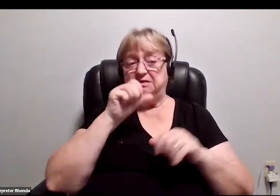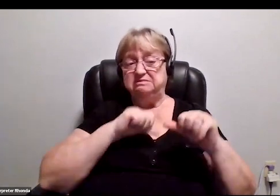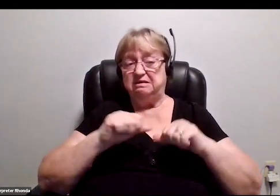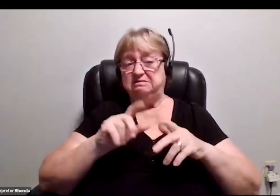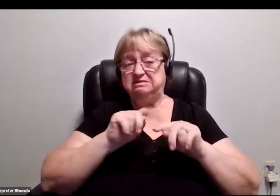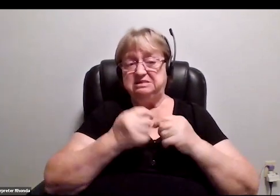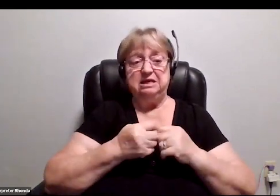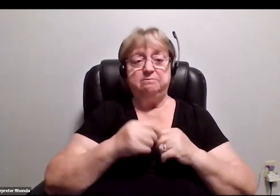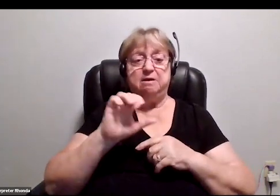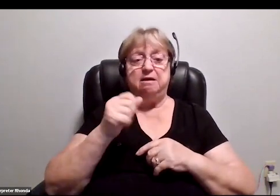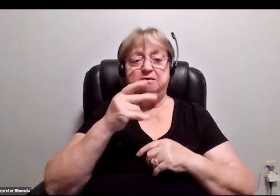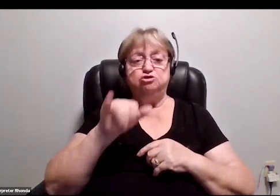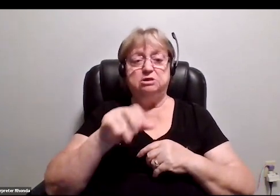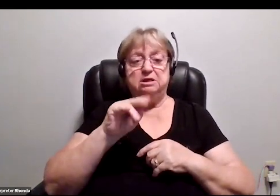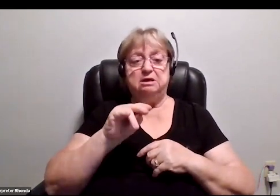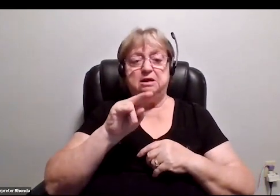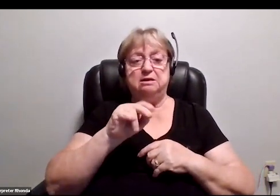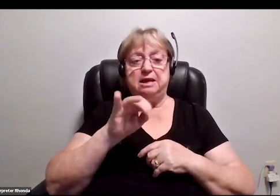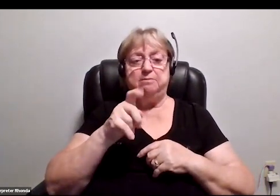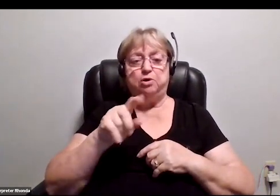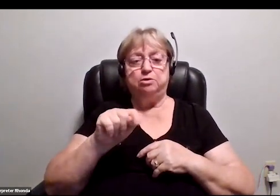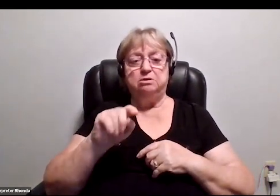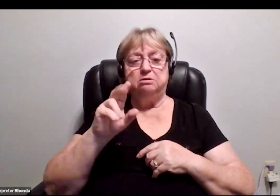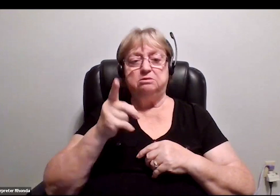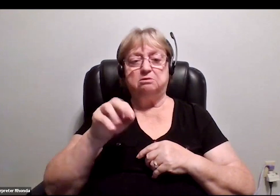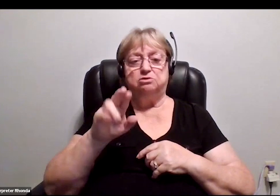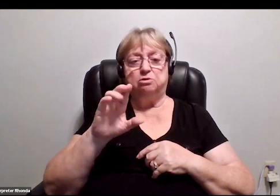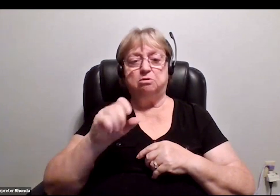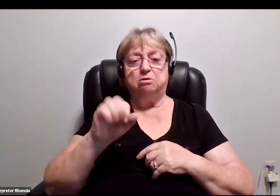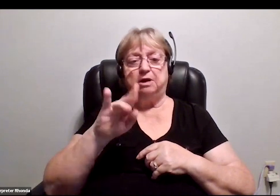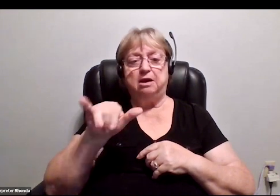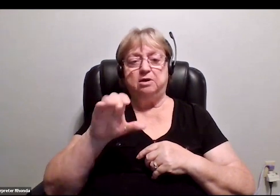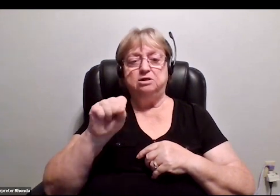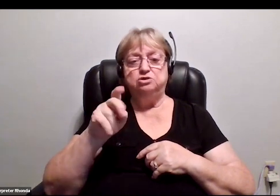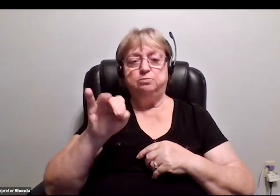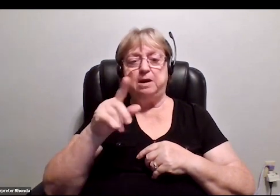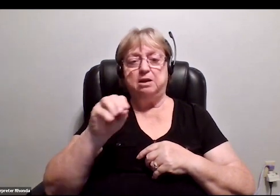We really appreciate everyone who helped us make this project a success, and I encourage you to check out